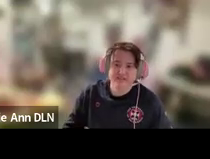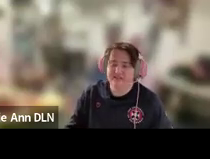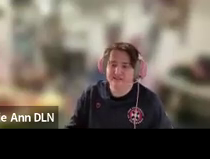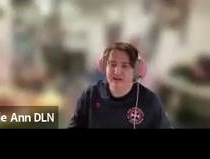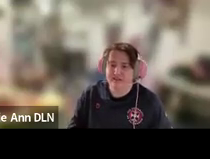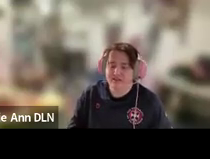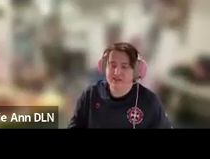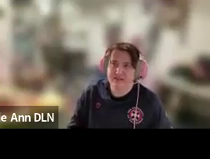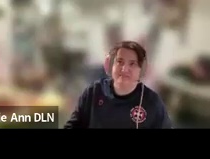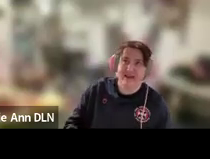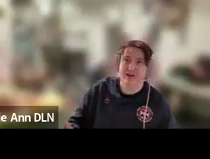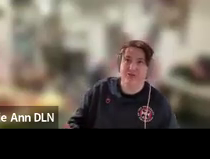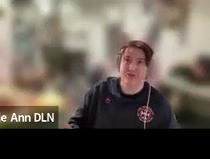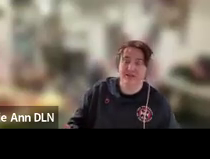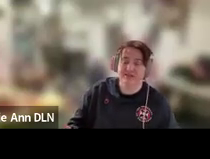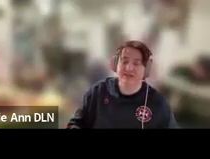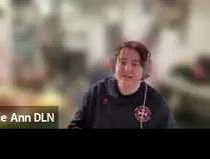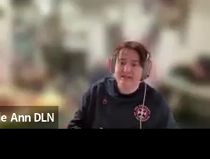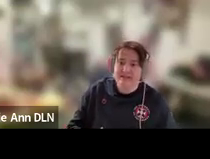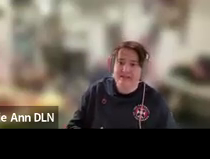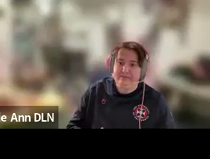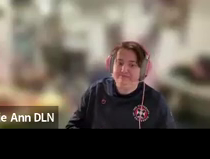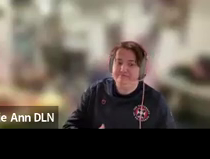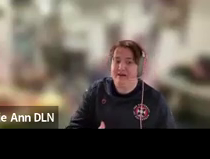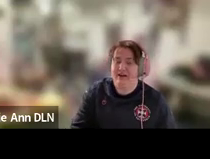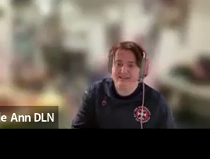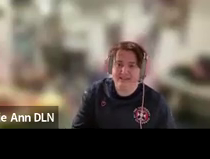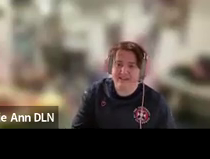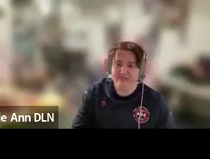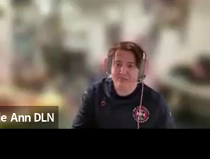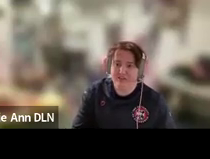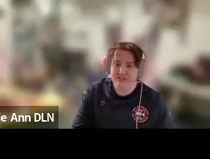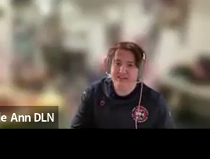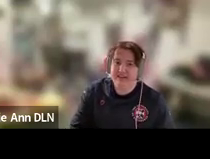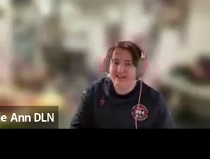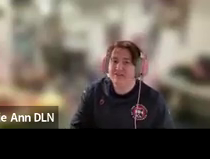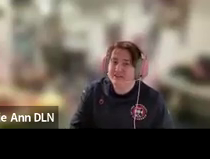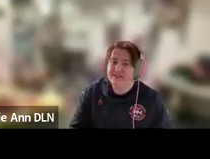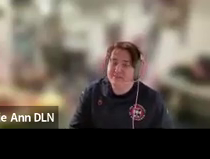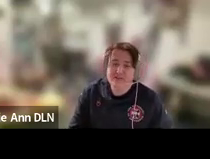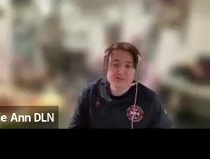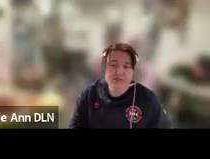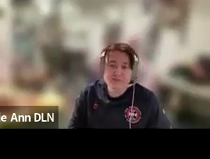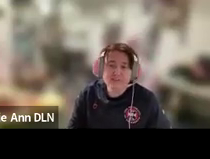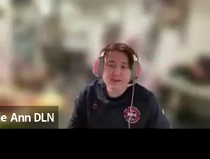evidence to kind of understand how you can better access that information. It's very similar to a subject